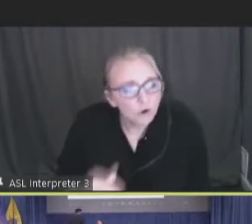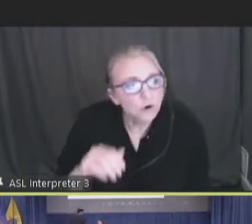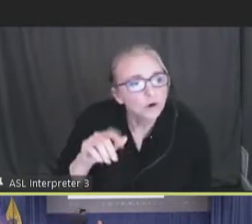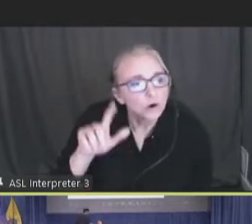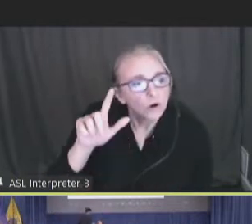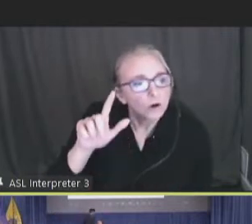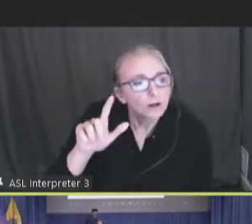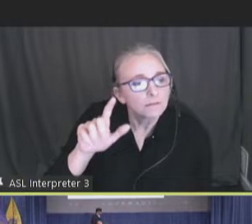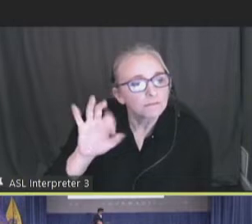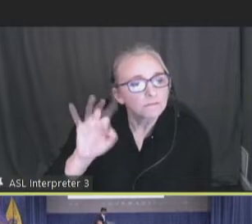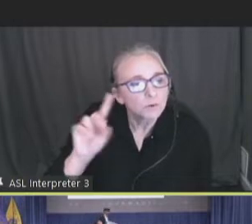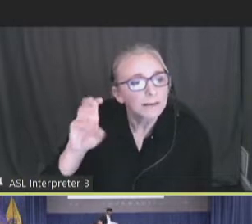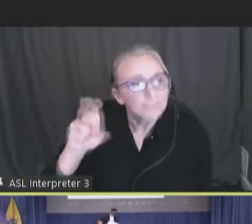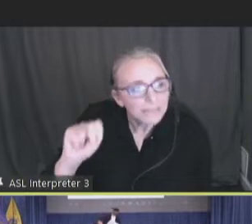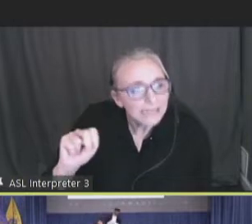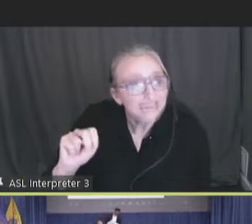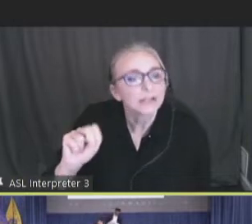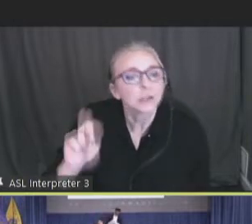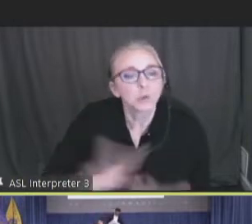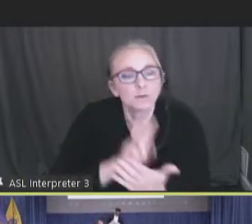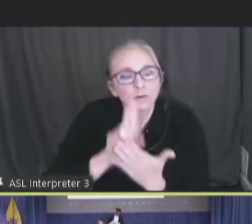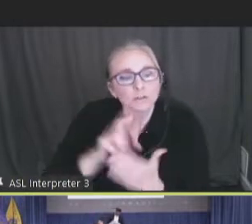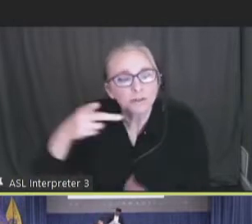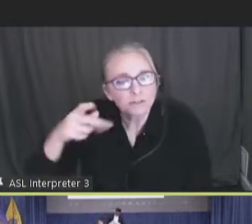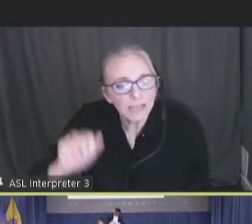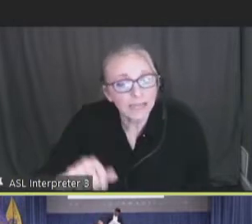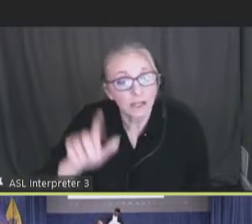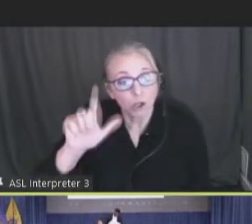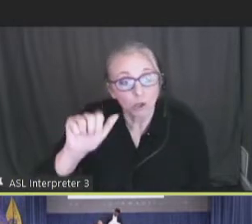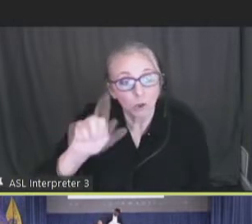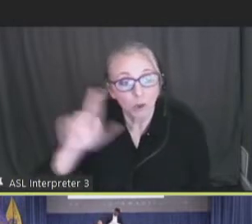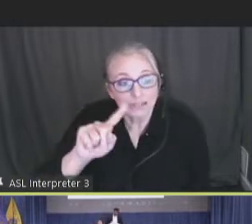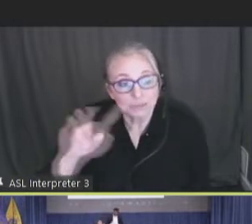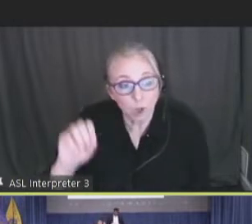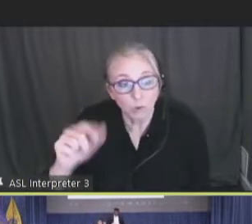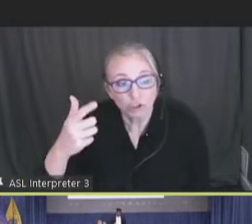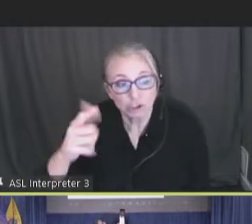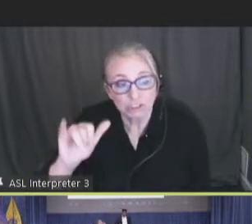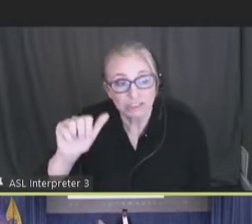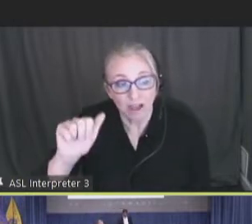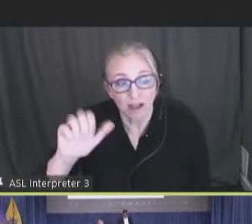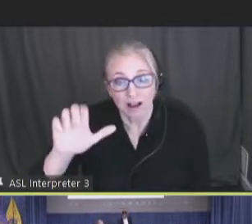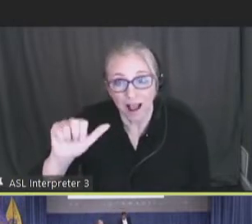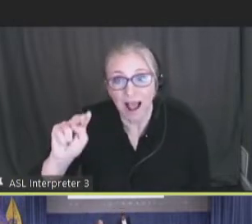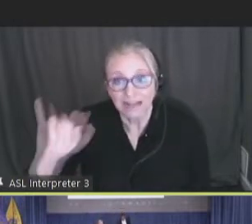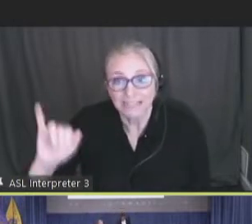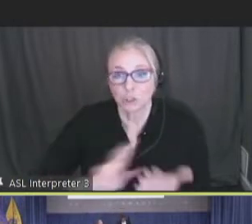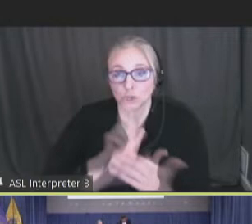from the University of Pennsylvania, and Dr. Lorenzo Giacani from the University of Washington.